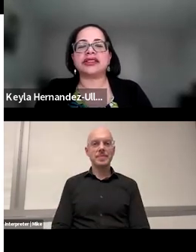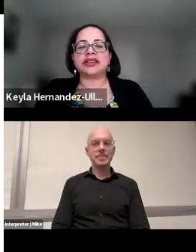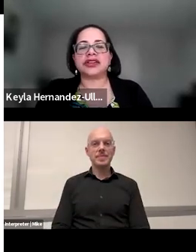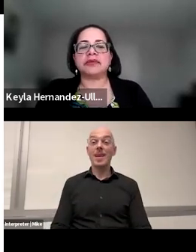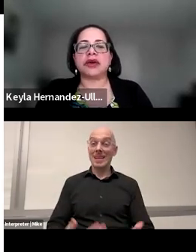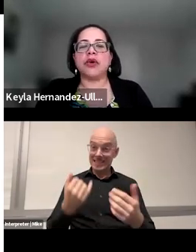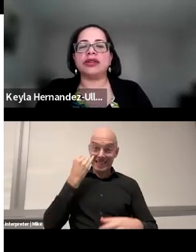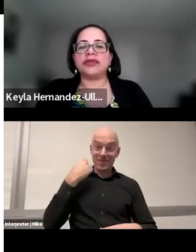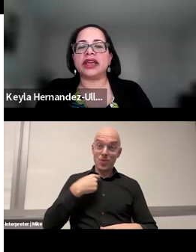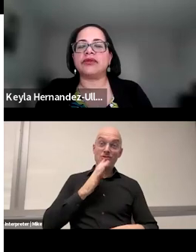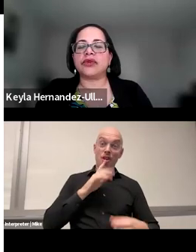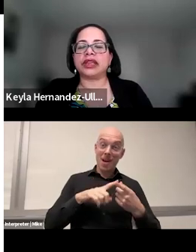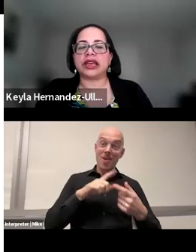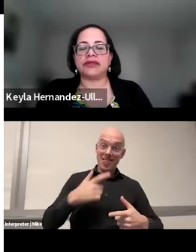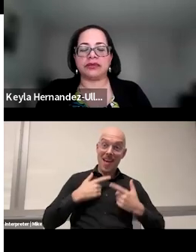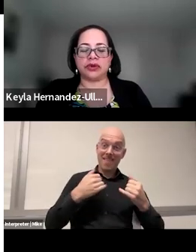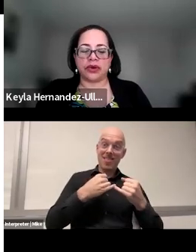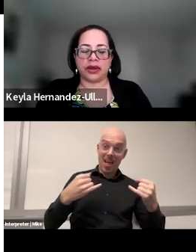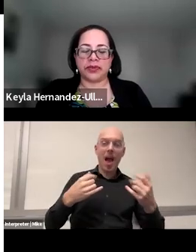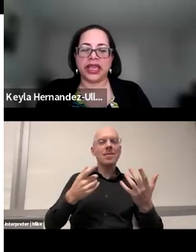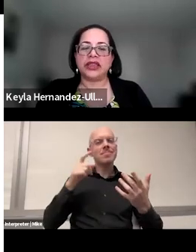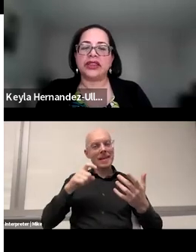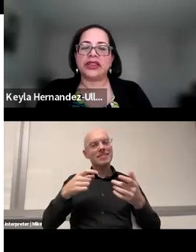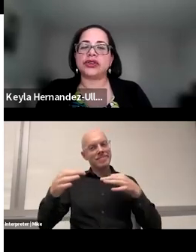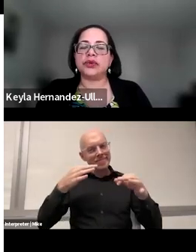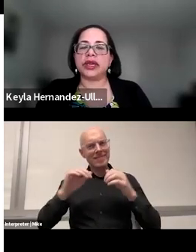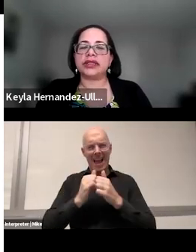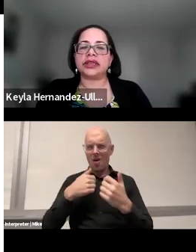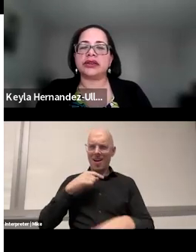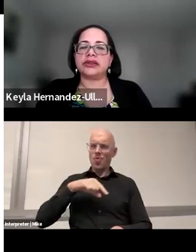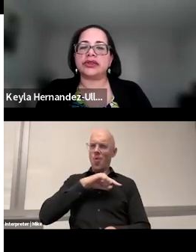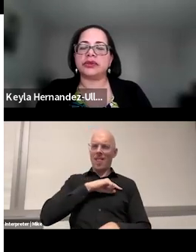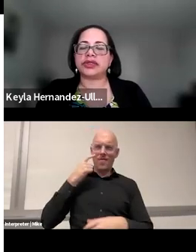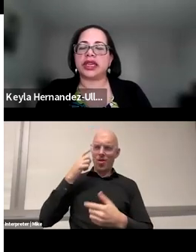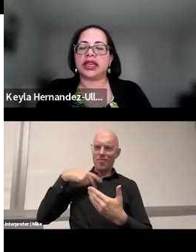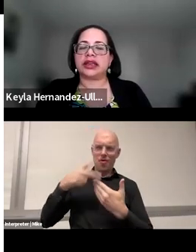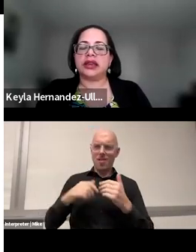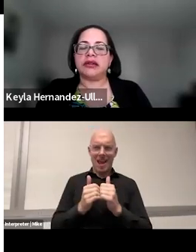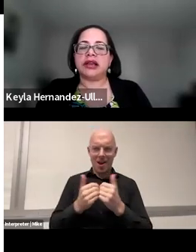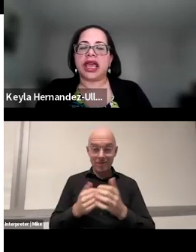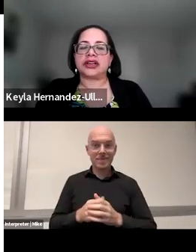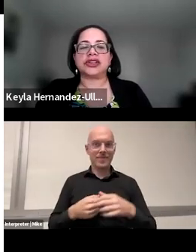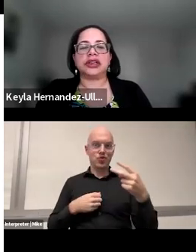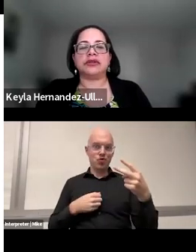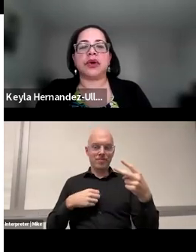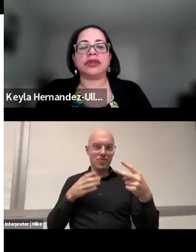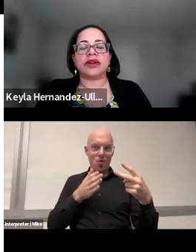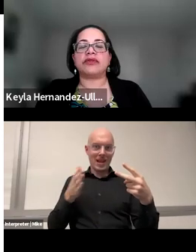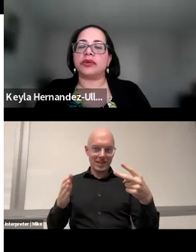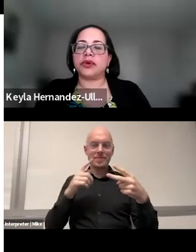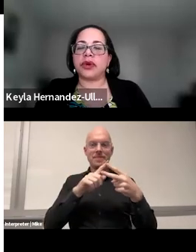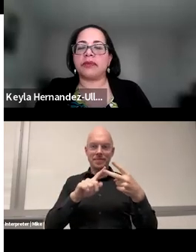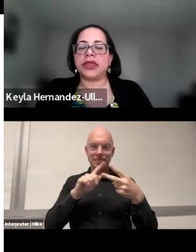Keyla Hernandez-Ulloa: We can't talk about lifeline without a discussion about qualifying for the lifeline program. There are 2 ways that consumers can